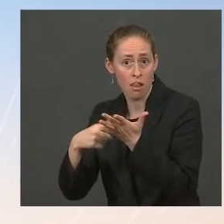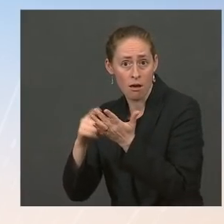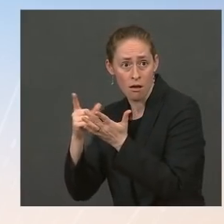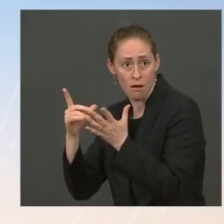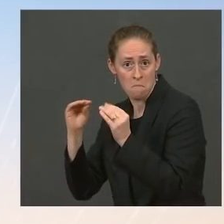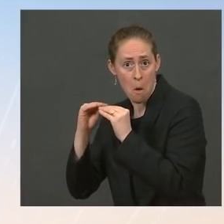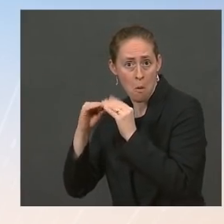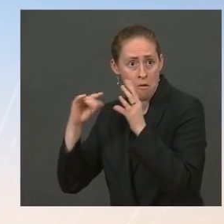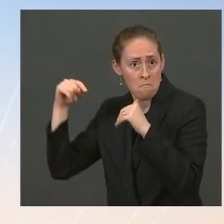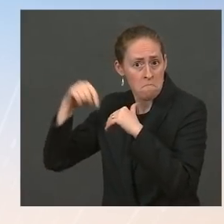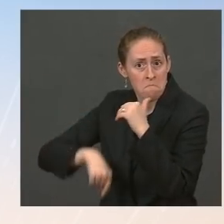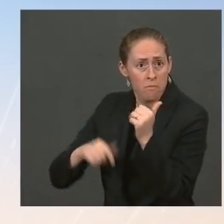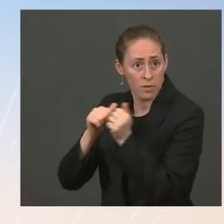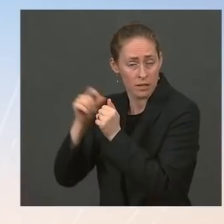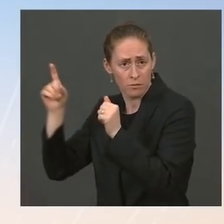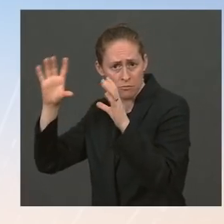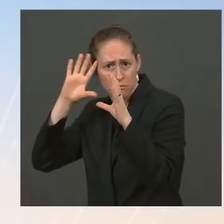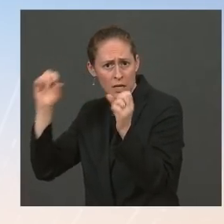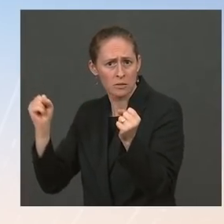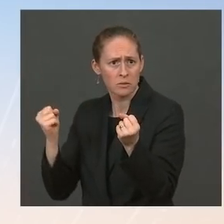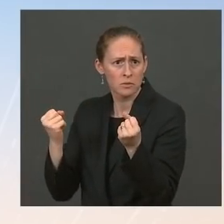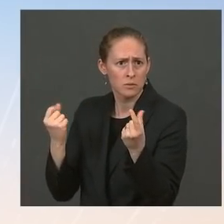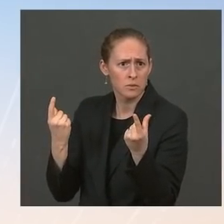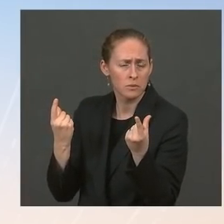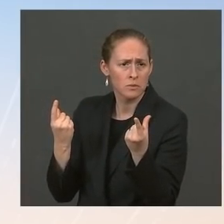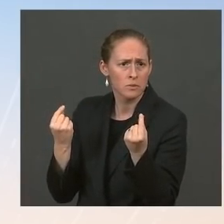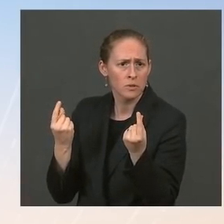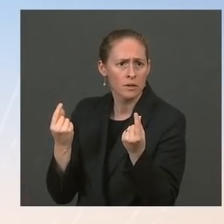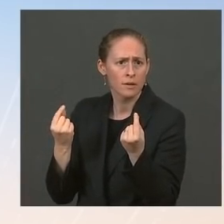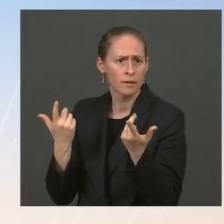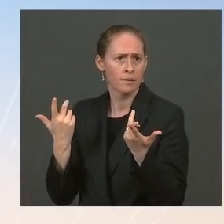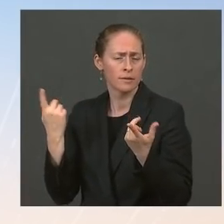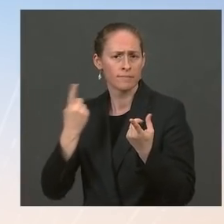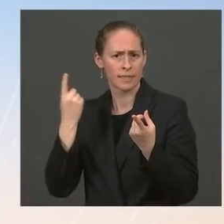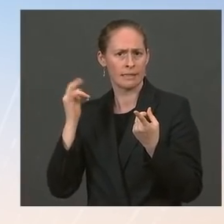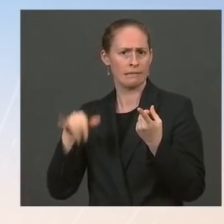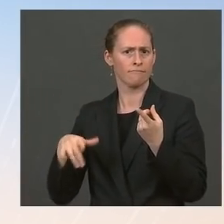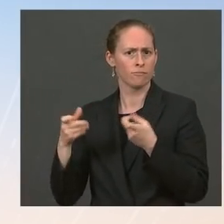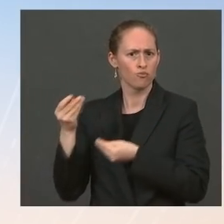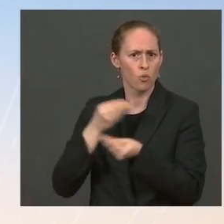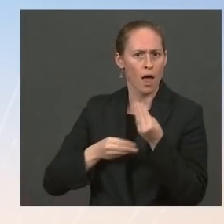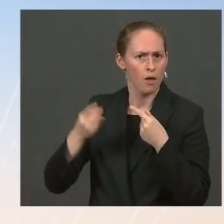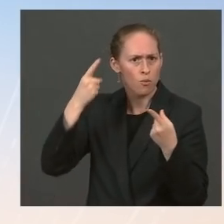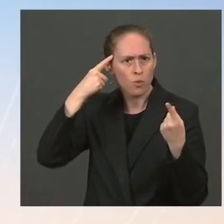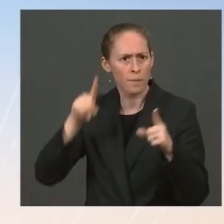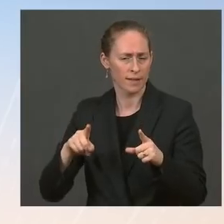of the updated American trade agreement. Does the White House have any response to that?